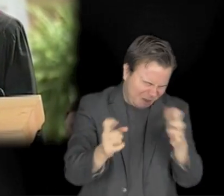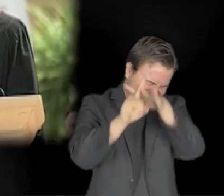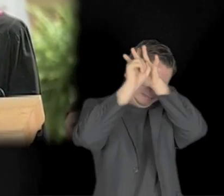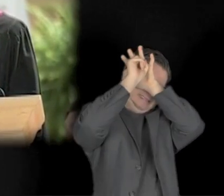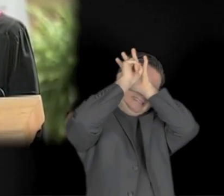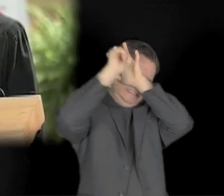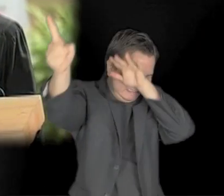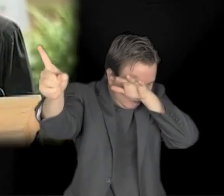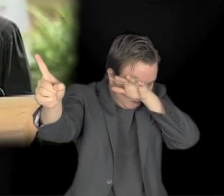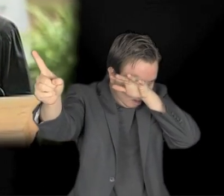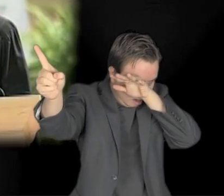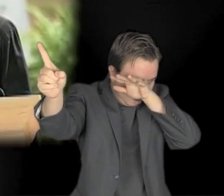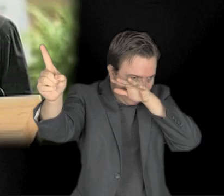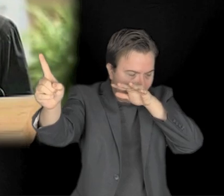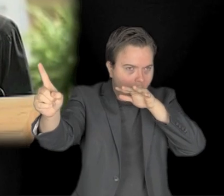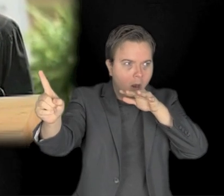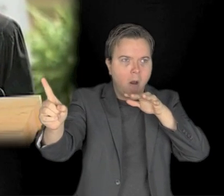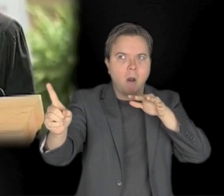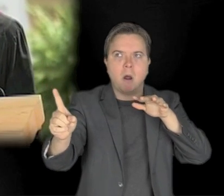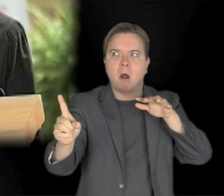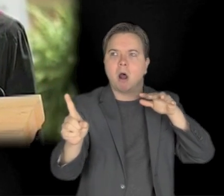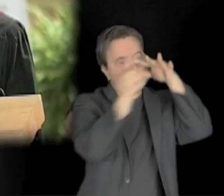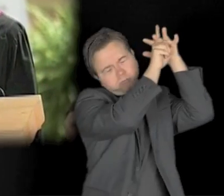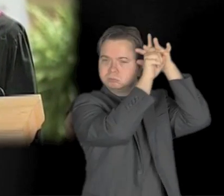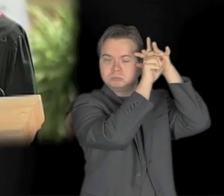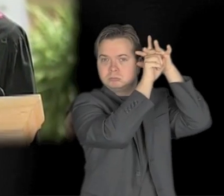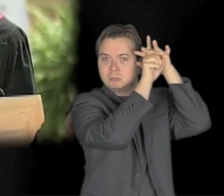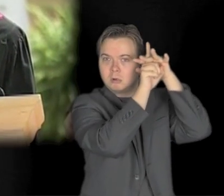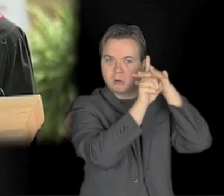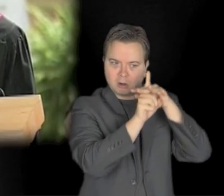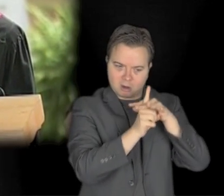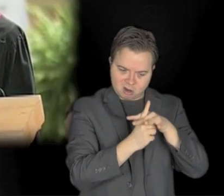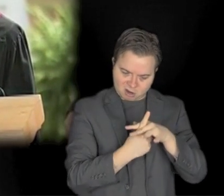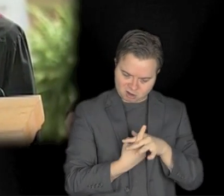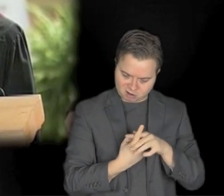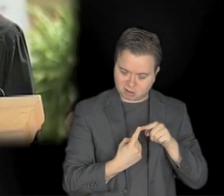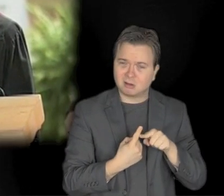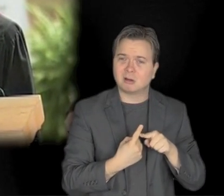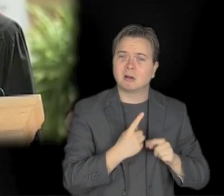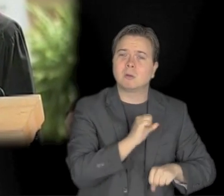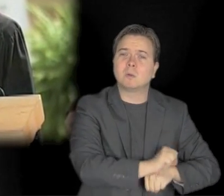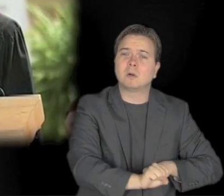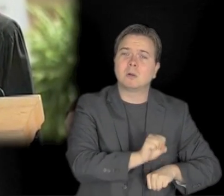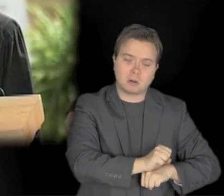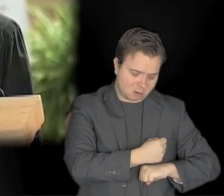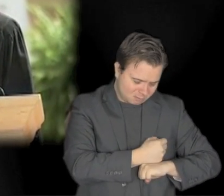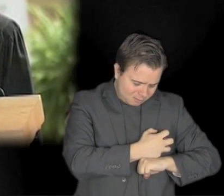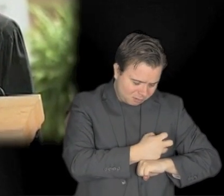But something slowly began to dawn on me — I still loved what I did.